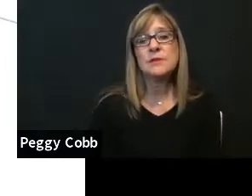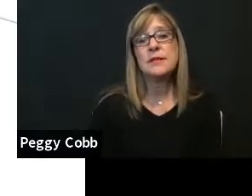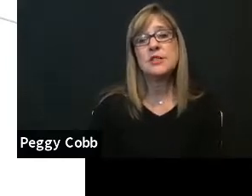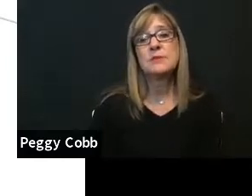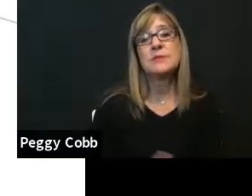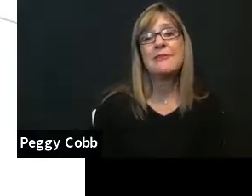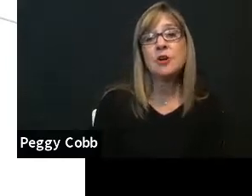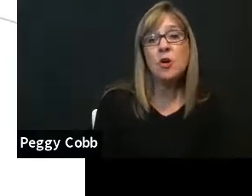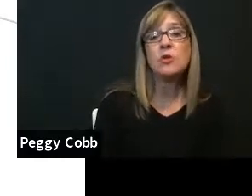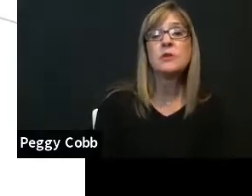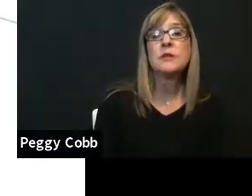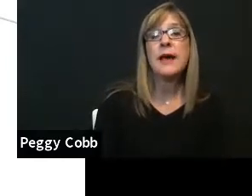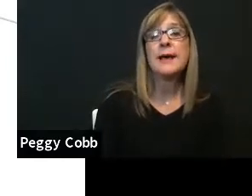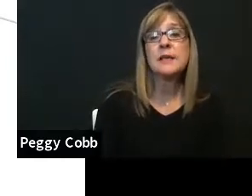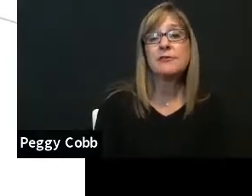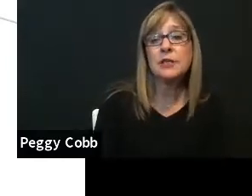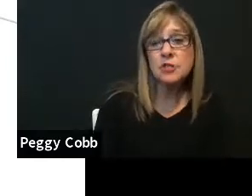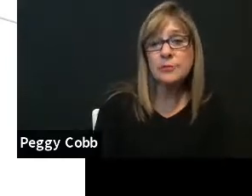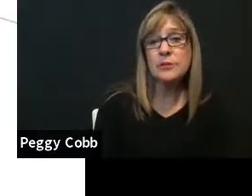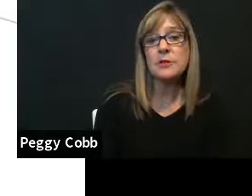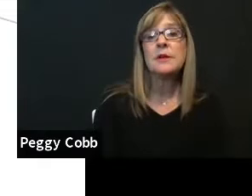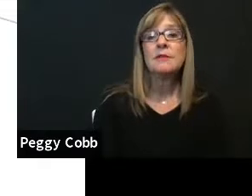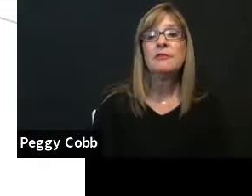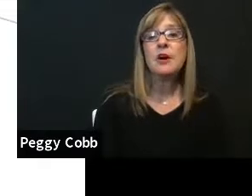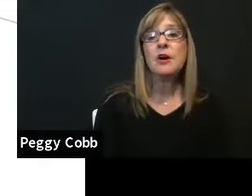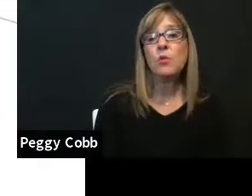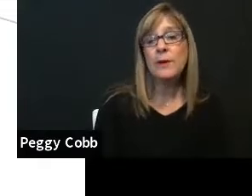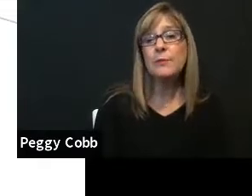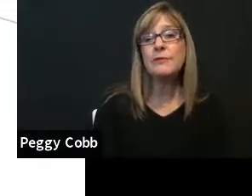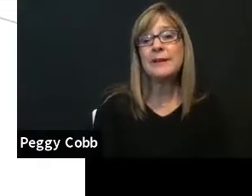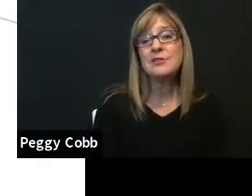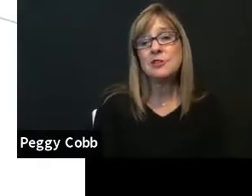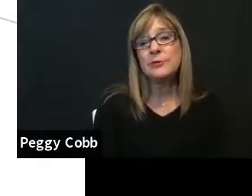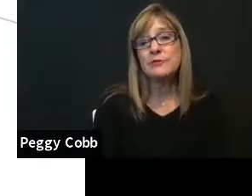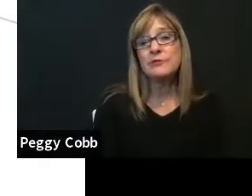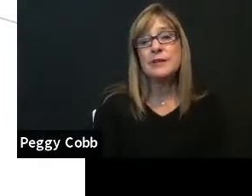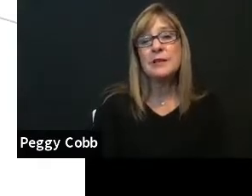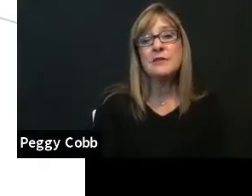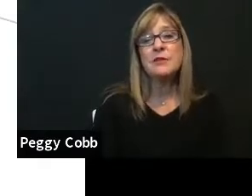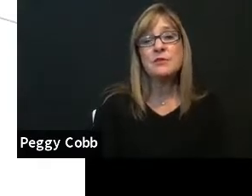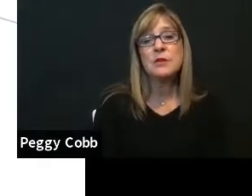is teaching them to have a goal, asking for an interpreter. VR will provide an interpreter for the interviews